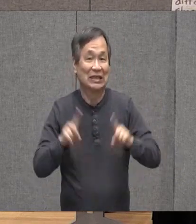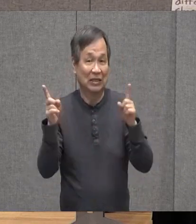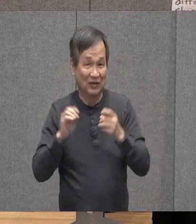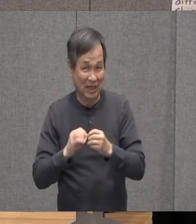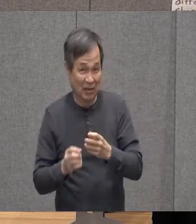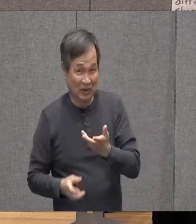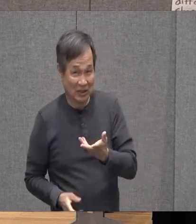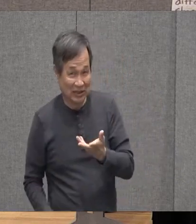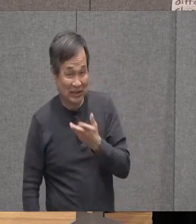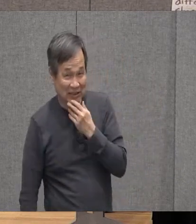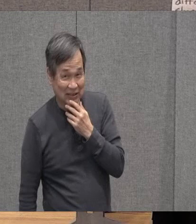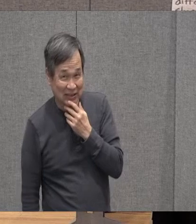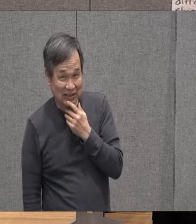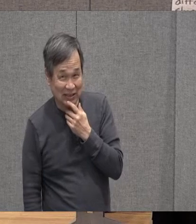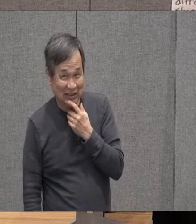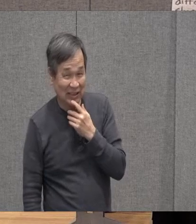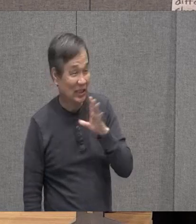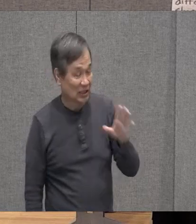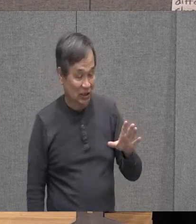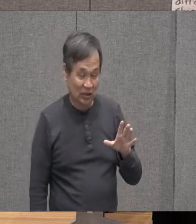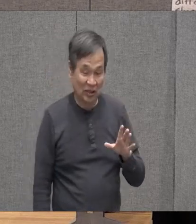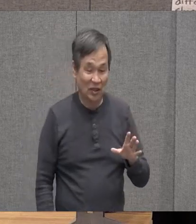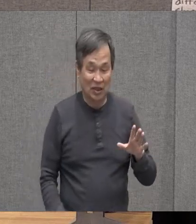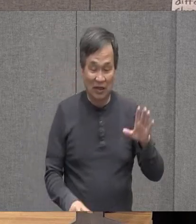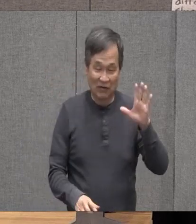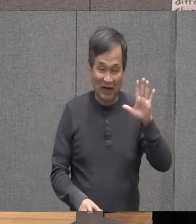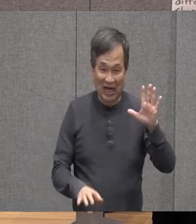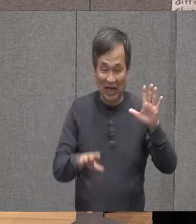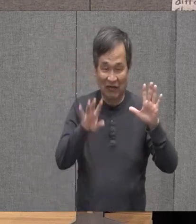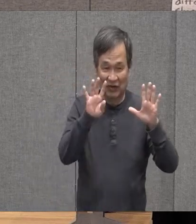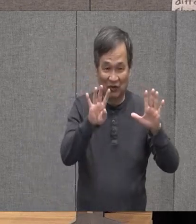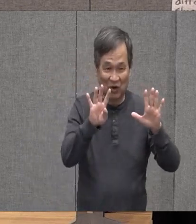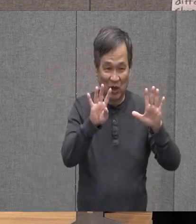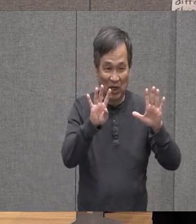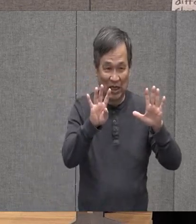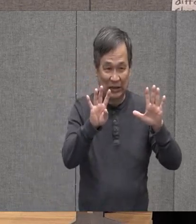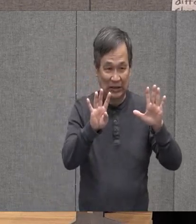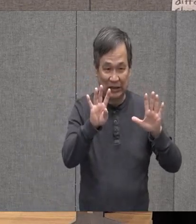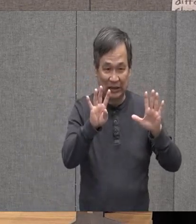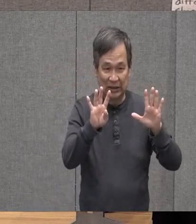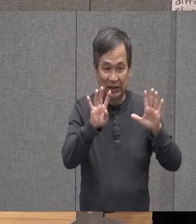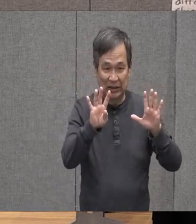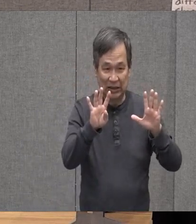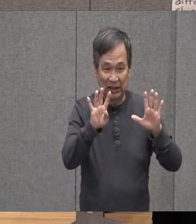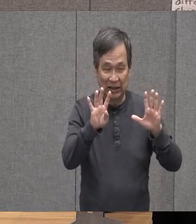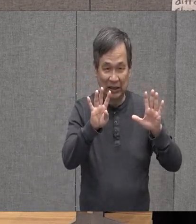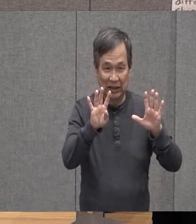So, when I'm subtracting the five and the four, and I'm thinking, well I probably wanna have the bigger